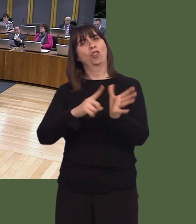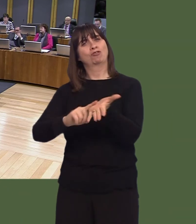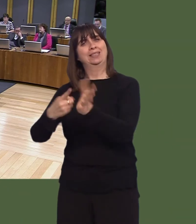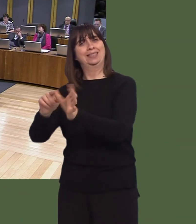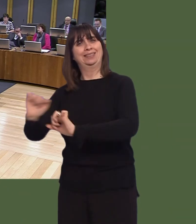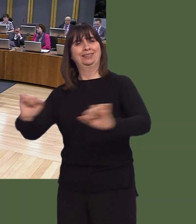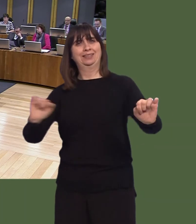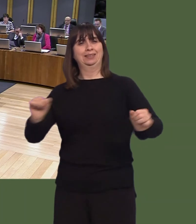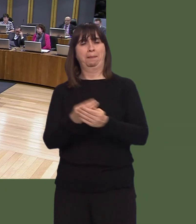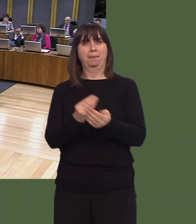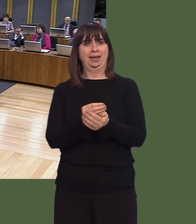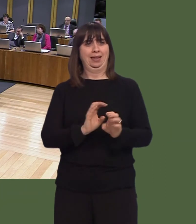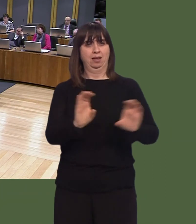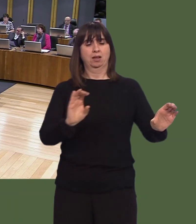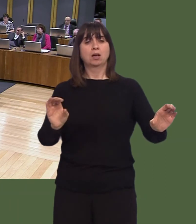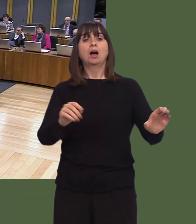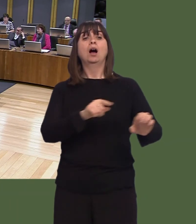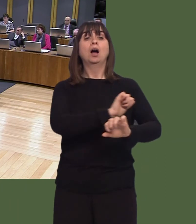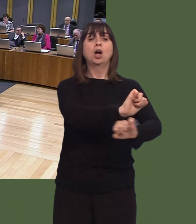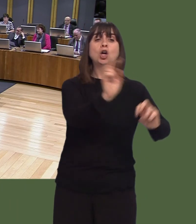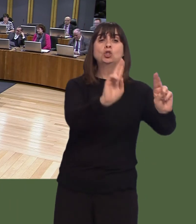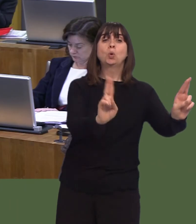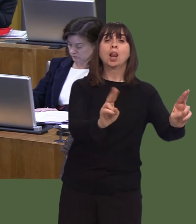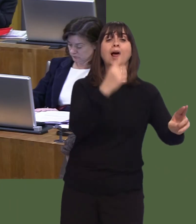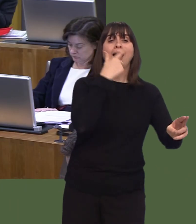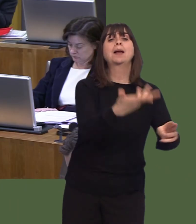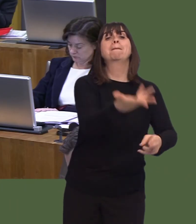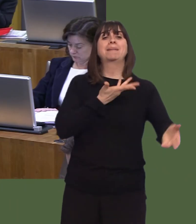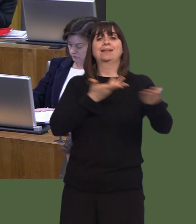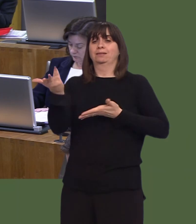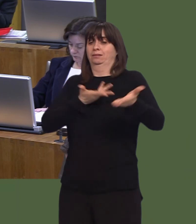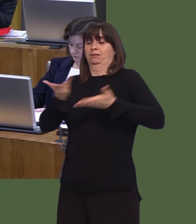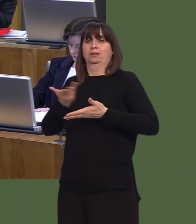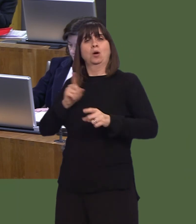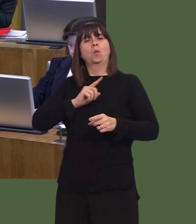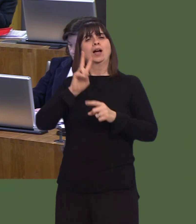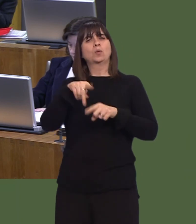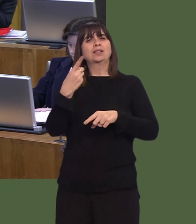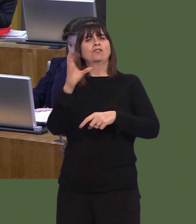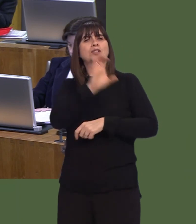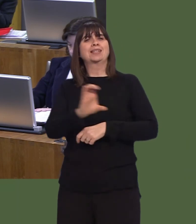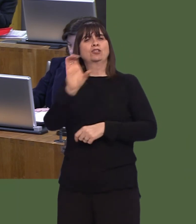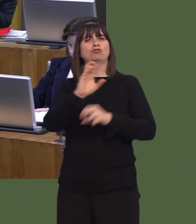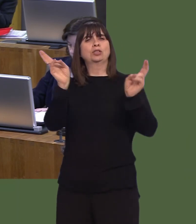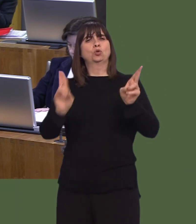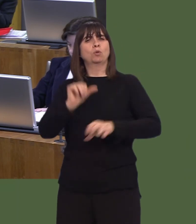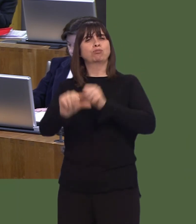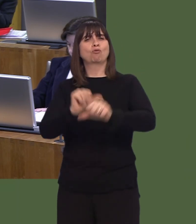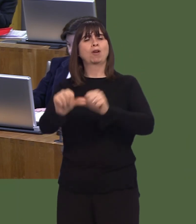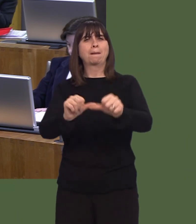they wish to bid for funding in terms of the twenty-first century schools programme. We don't direct which schools should receive the money.